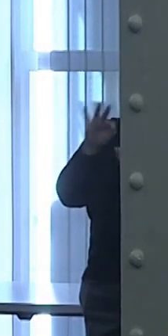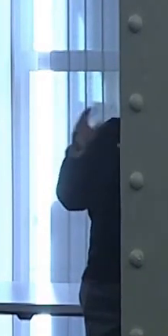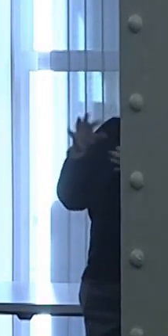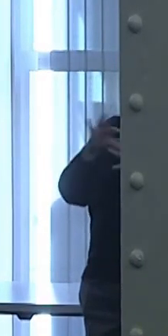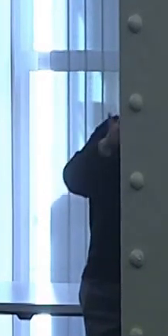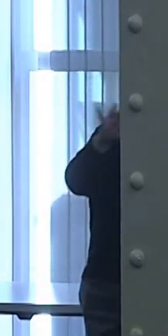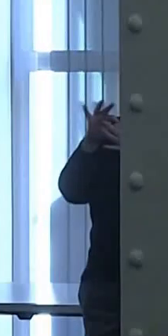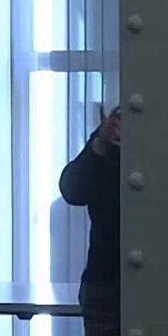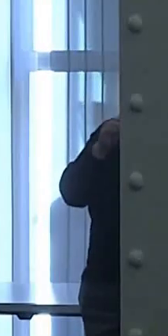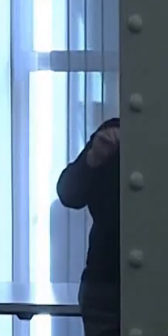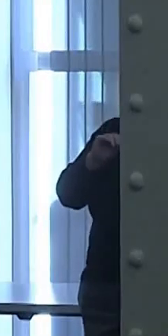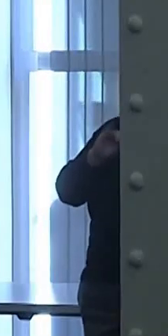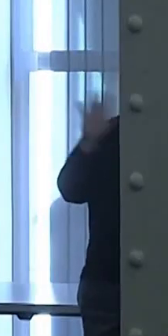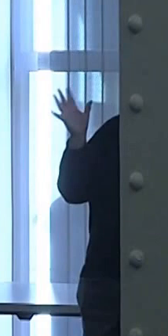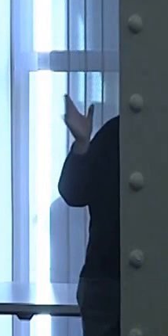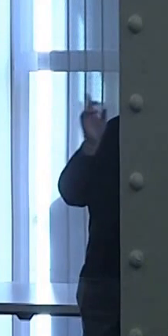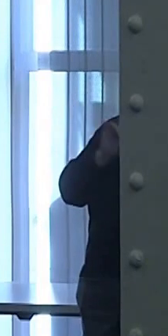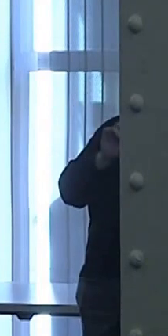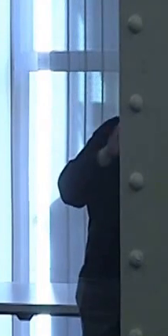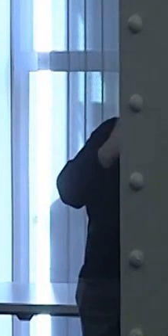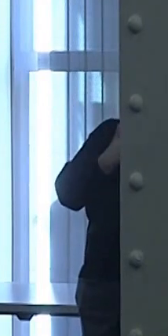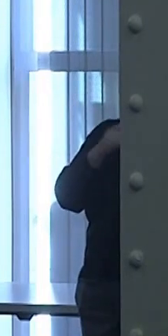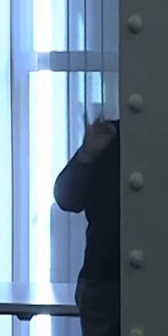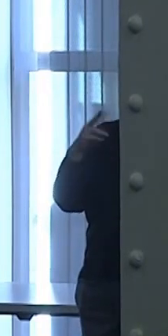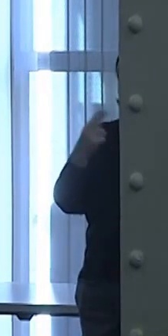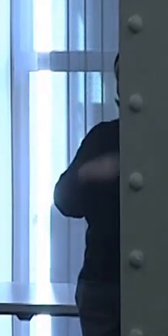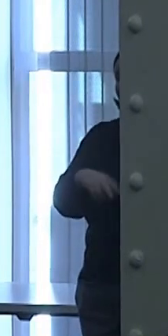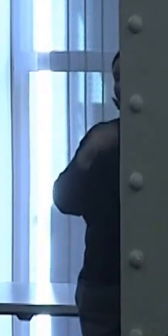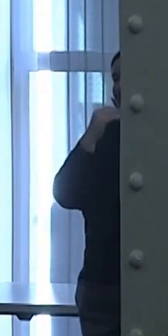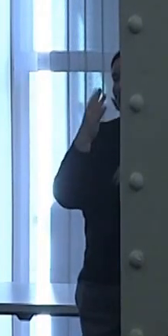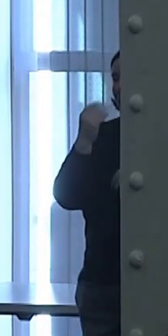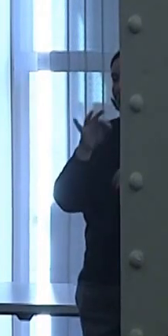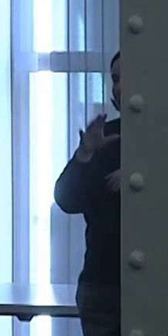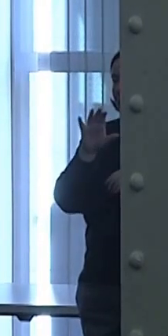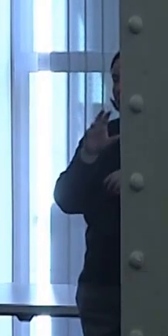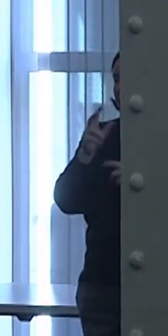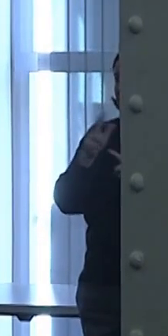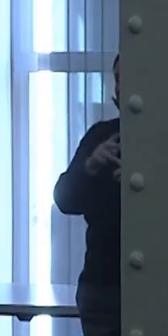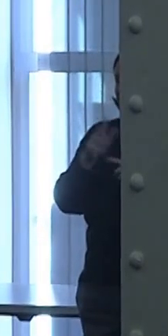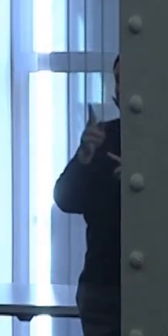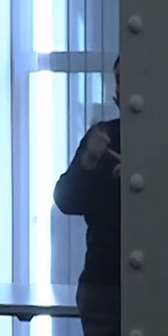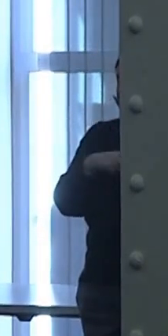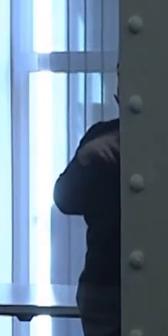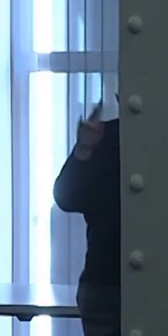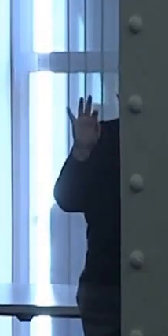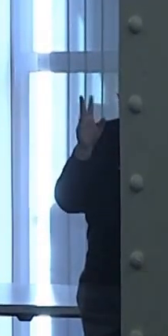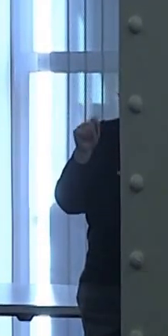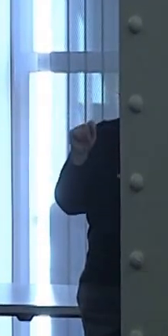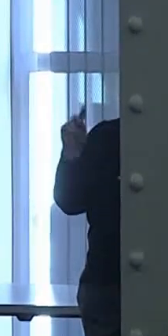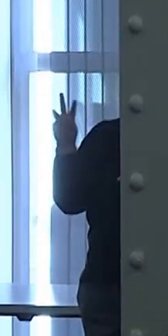and if any of you have read Breakfast of Champions by Kurt Vonnegut, he seems to be writing about that as well.